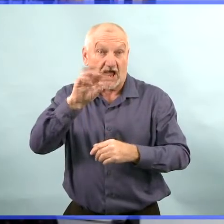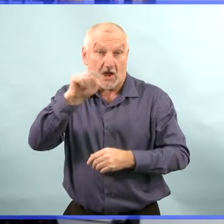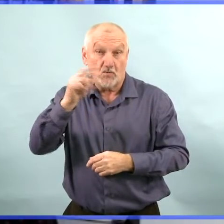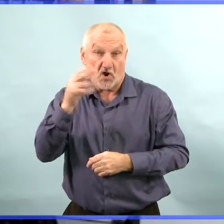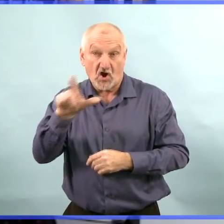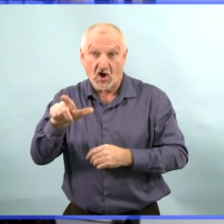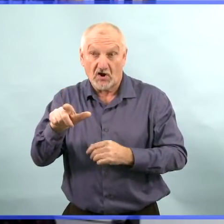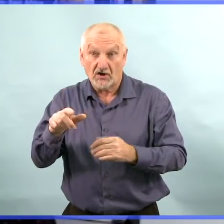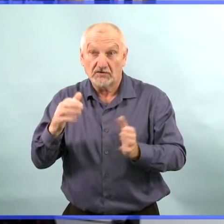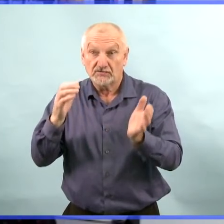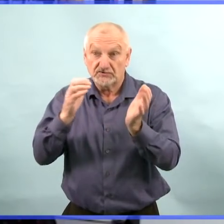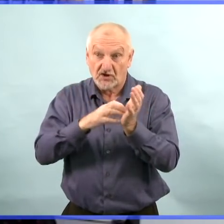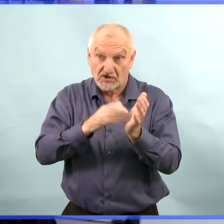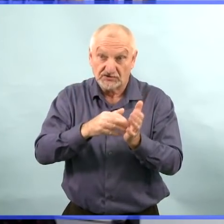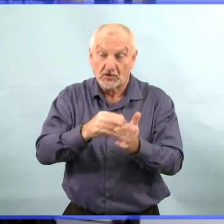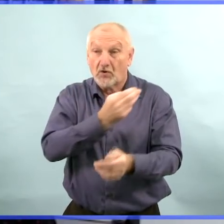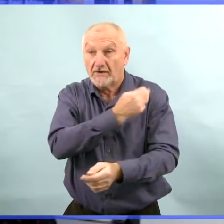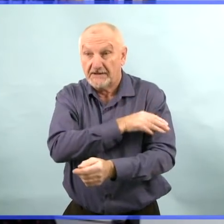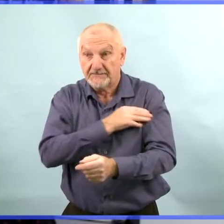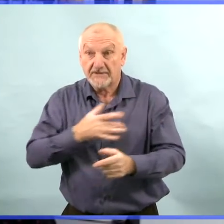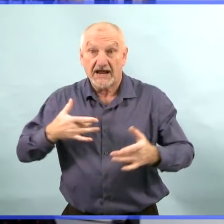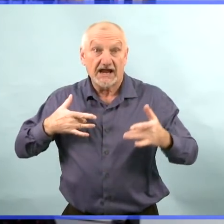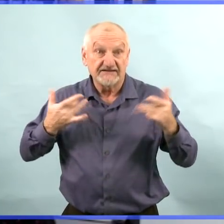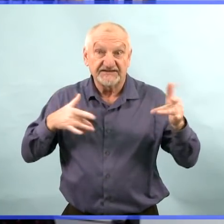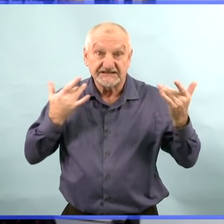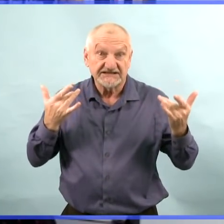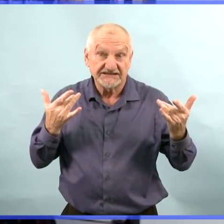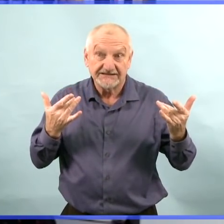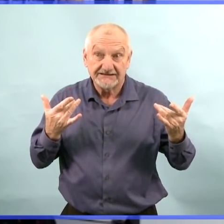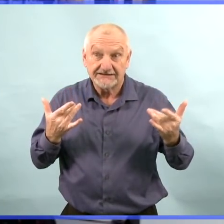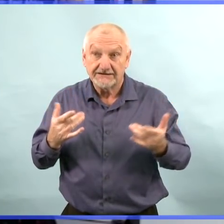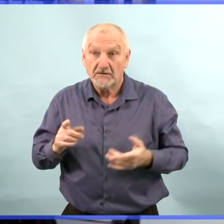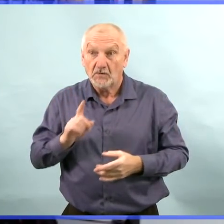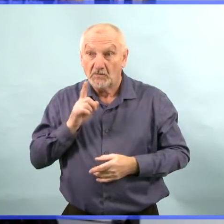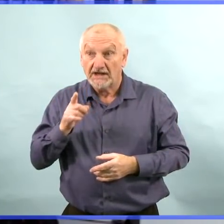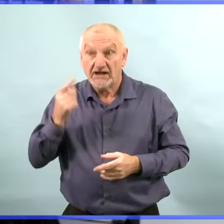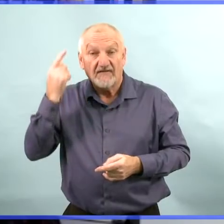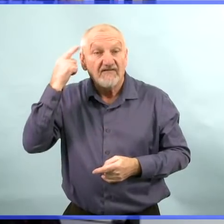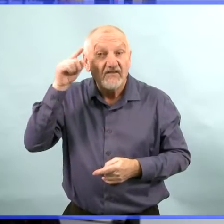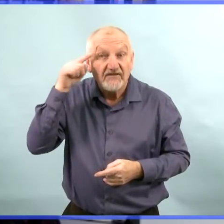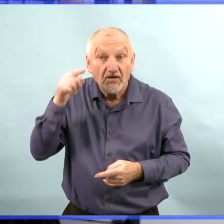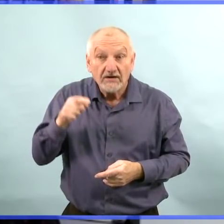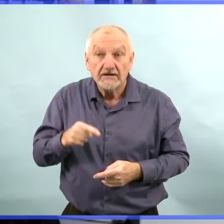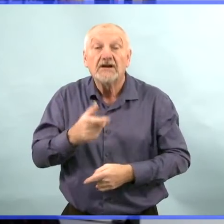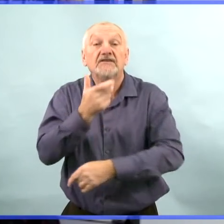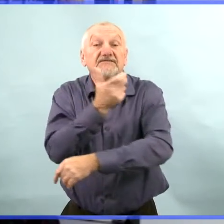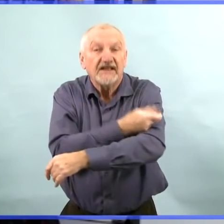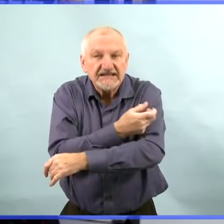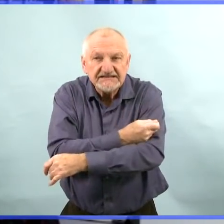to ask questions about the vaccine its safety its effectiveness and what they can expect their